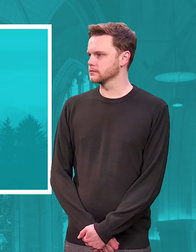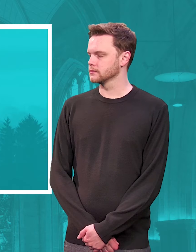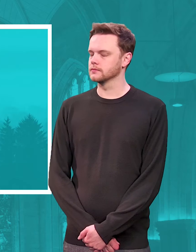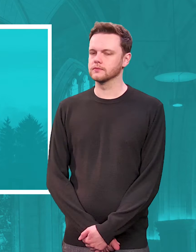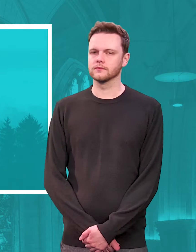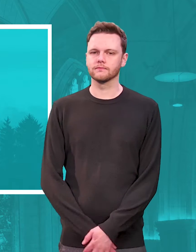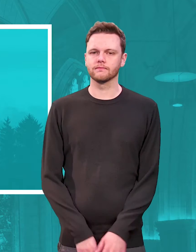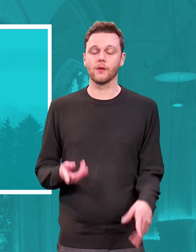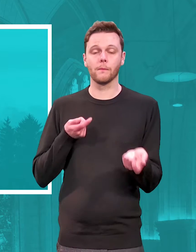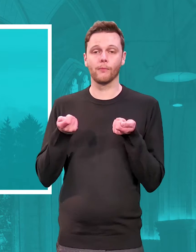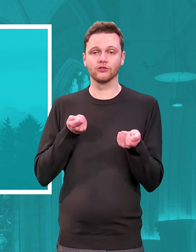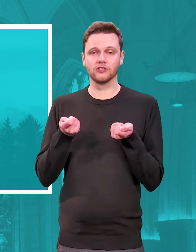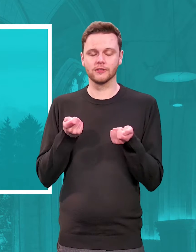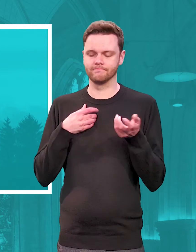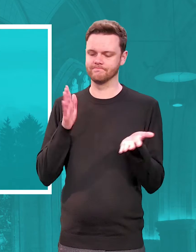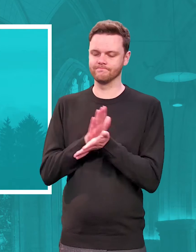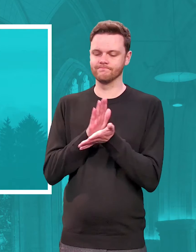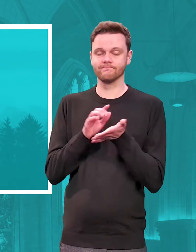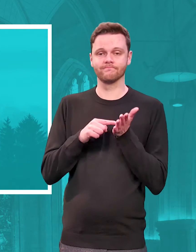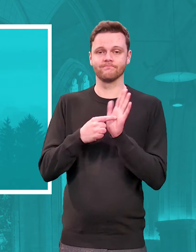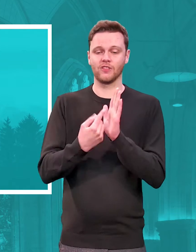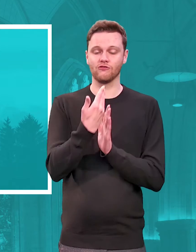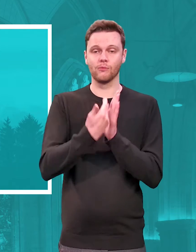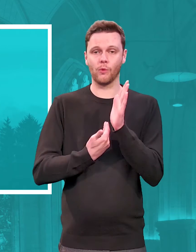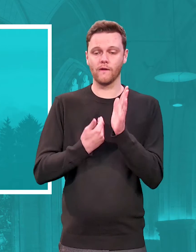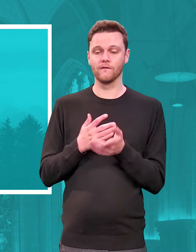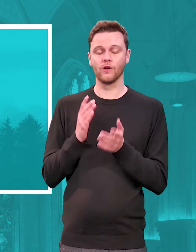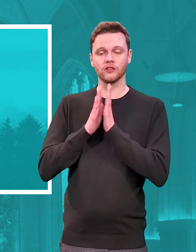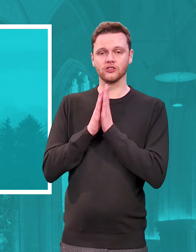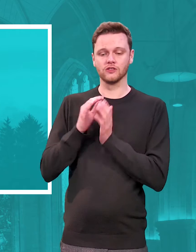Moderator, I have pleasure in presenting the report of the Church of Scotland Trust.